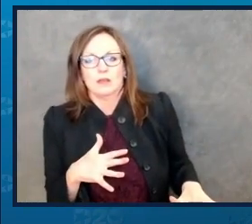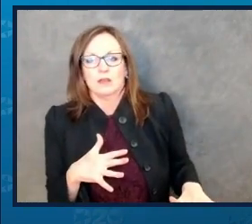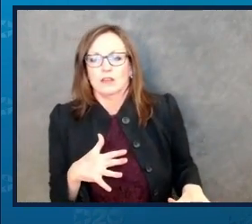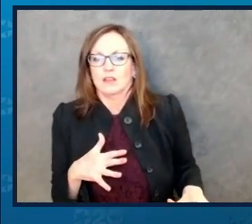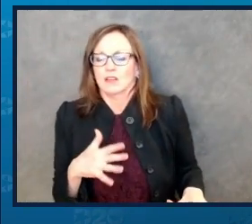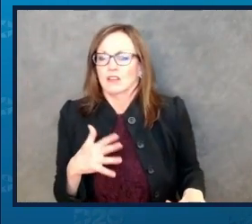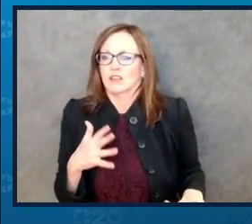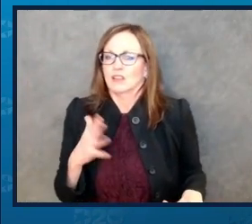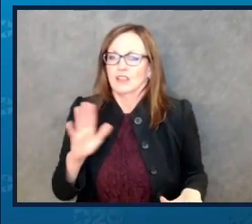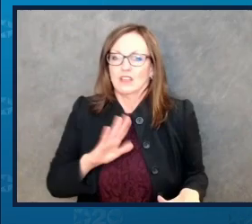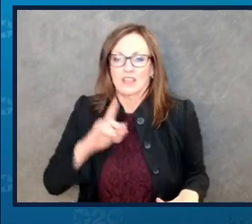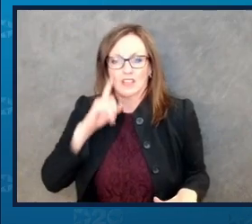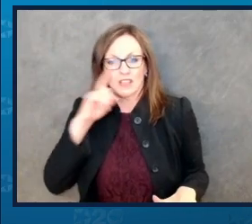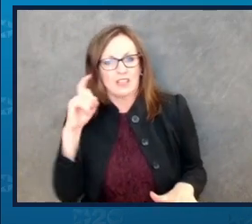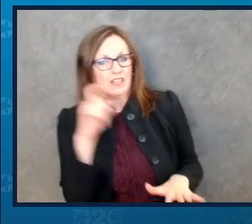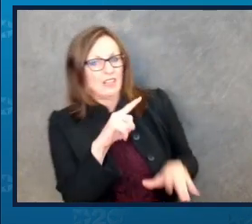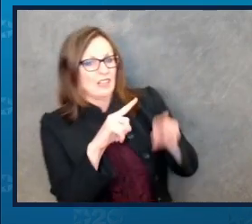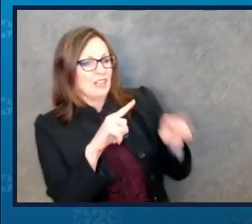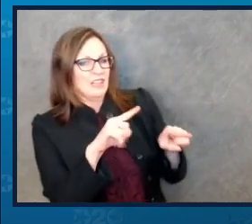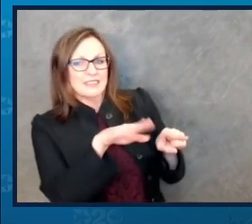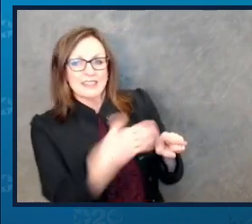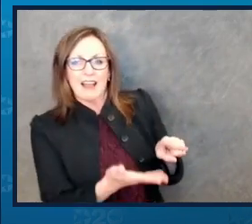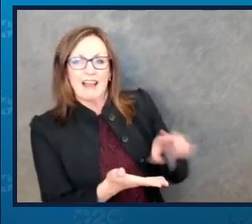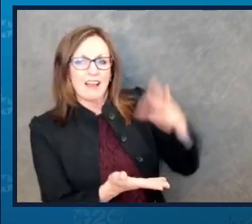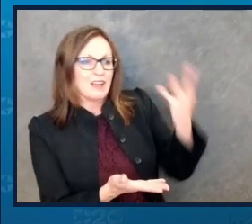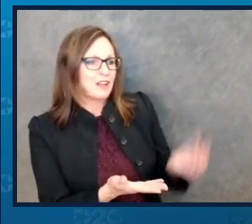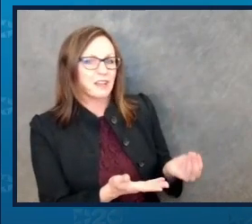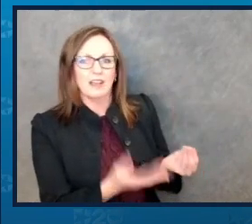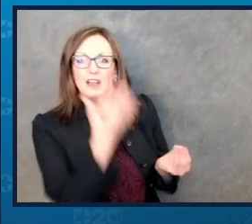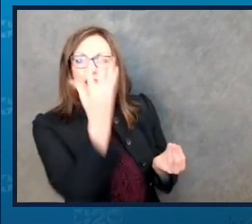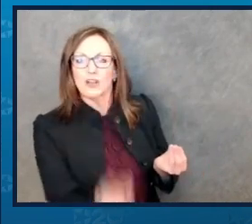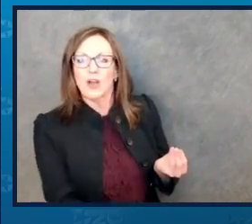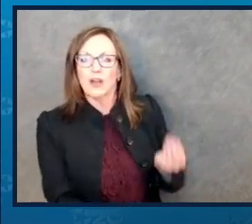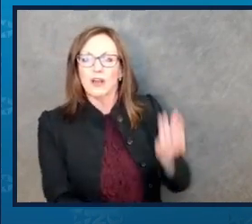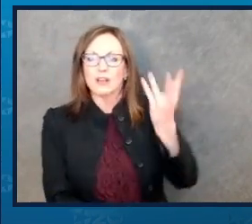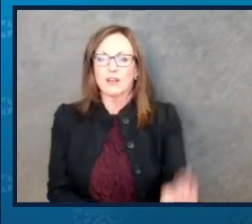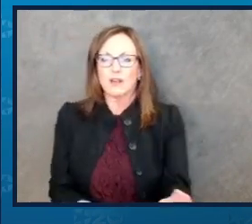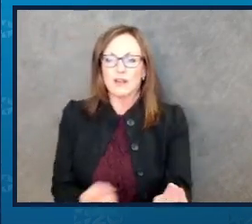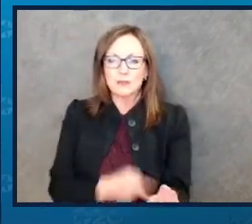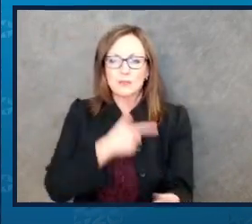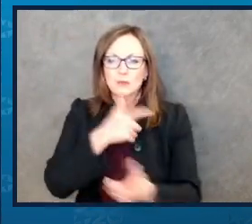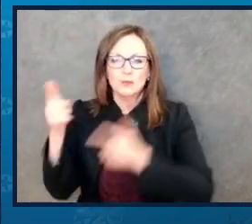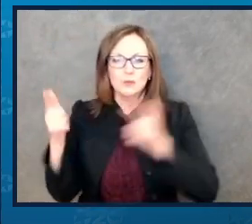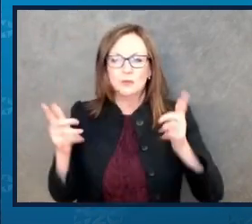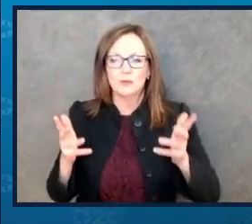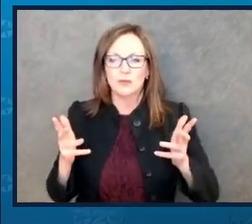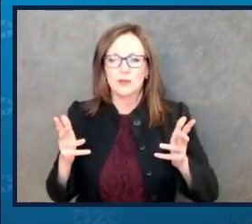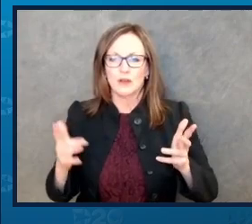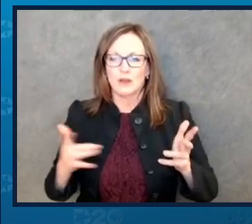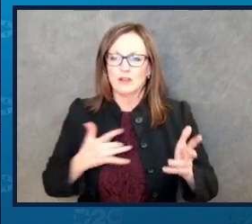AND AS IF WITH LOSE LOVE ONE DIE. THE WHOLE POINT THAT I AM SAYING